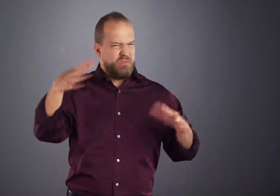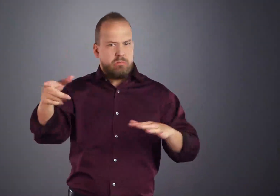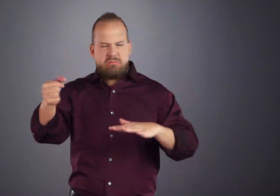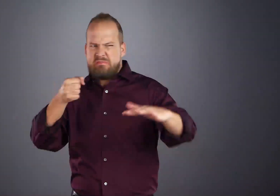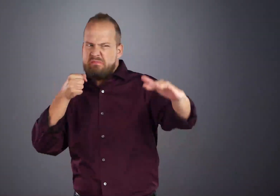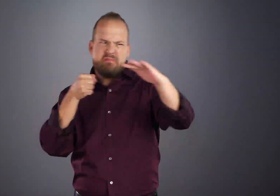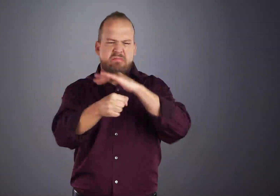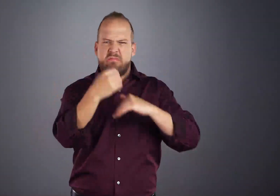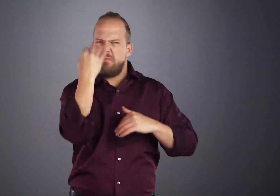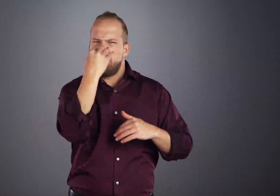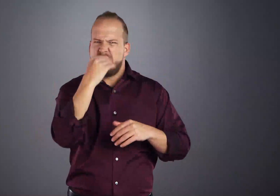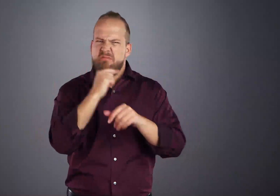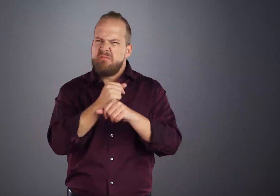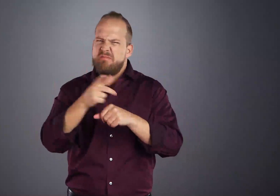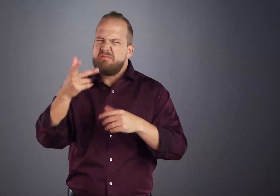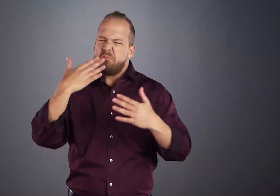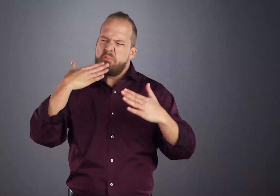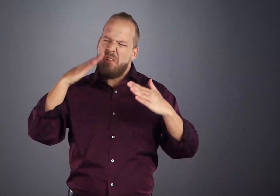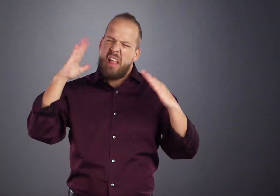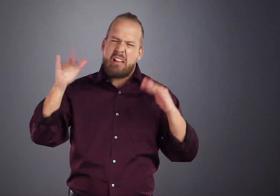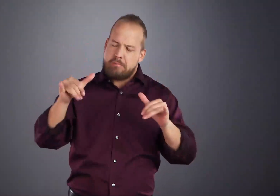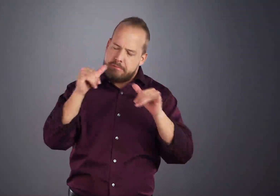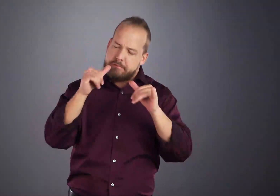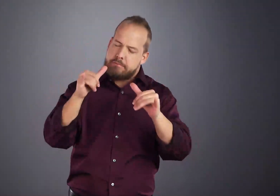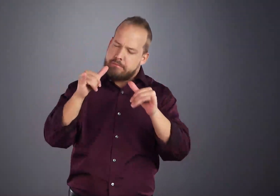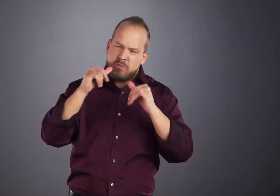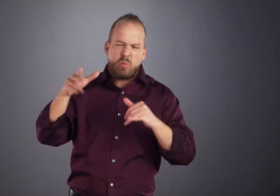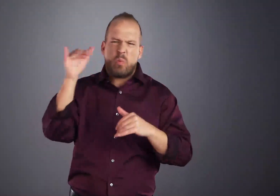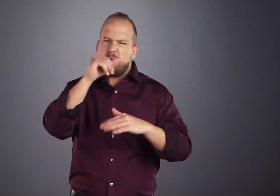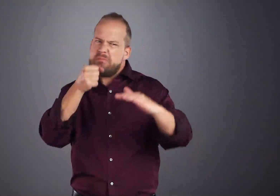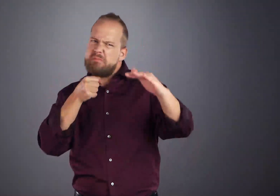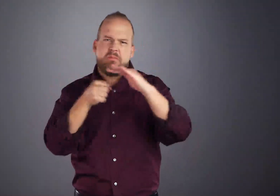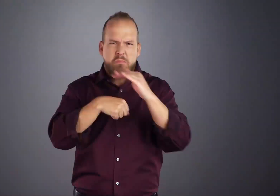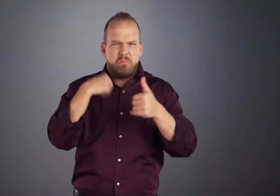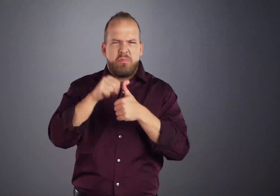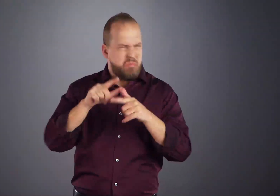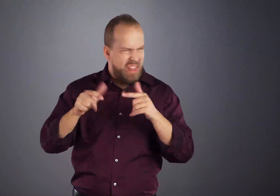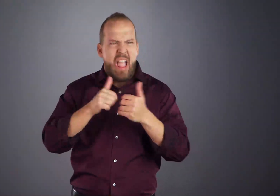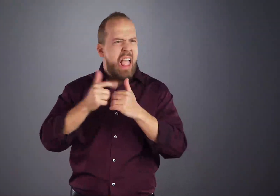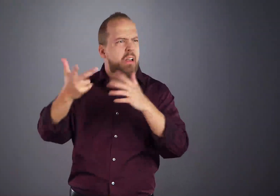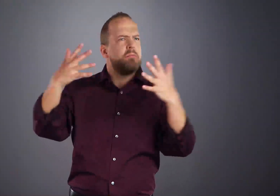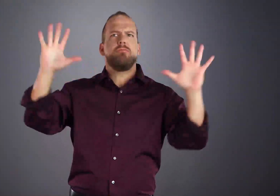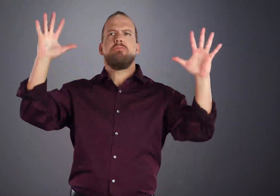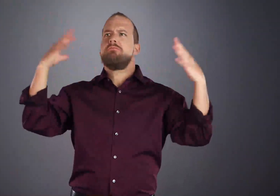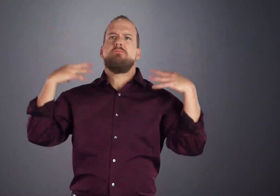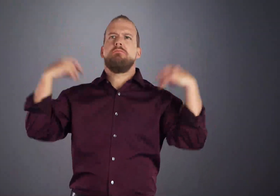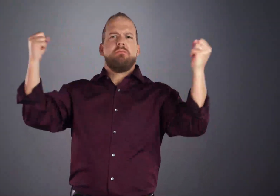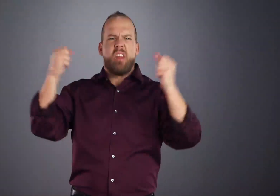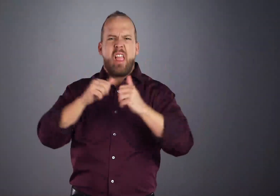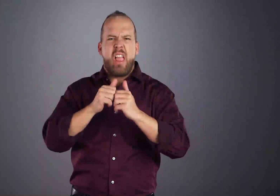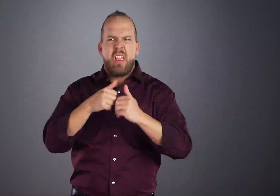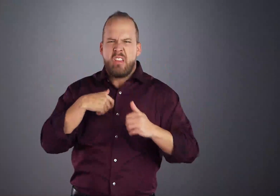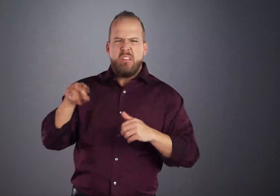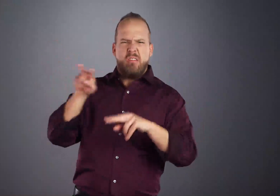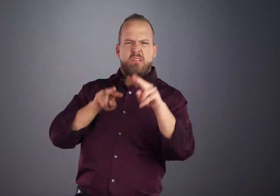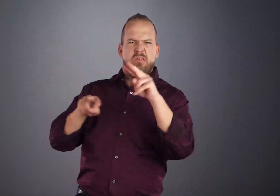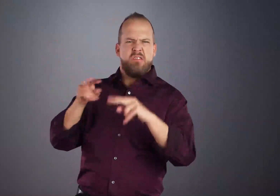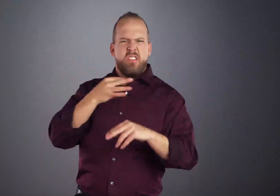Rumor had it that he had been committed for alcoholic insanity. I wondered how he had escaped.